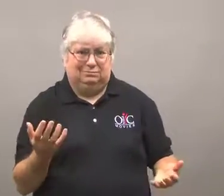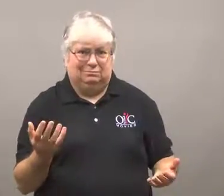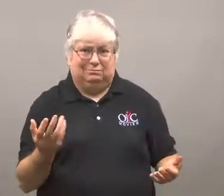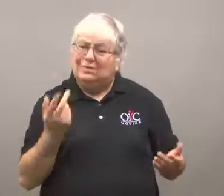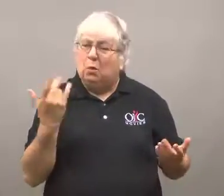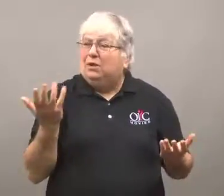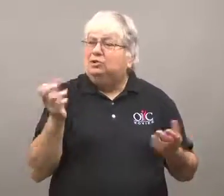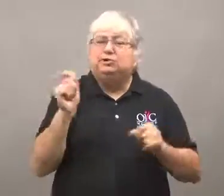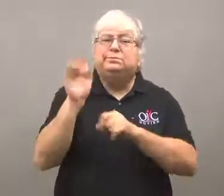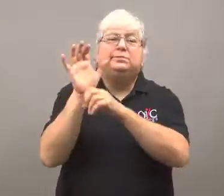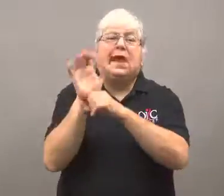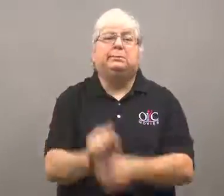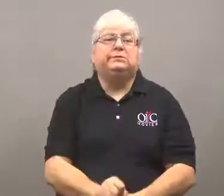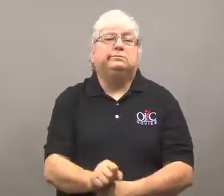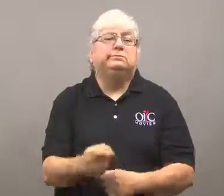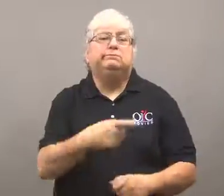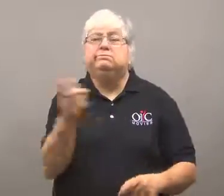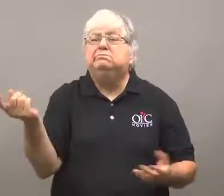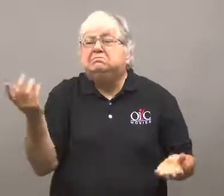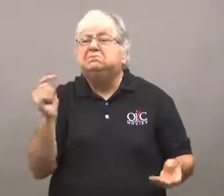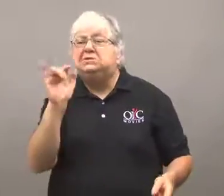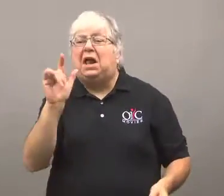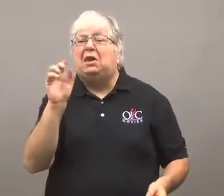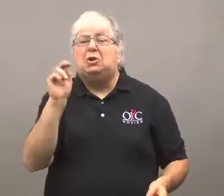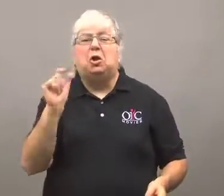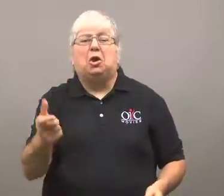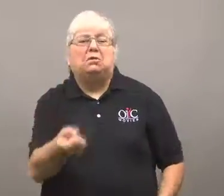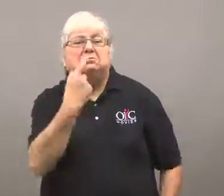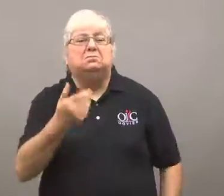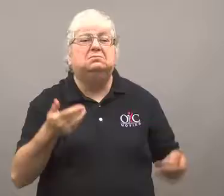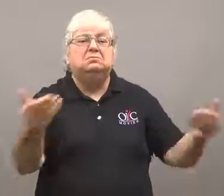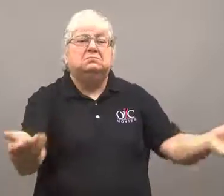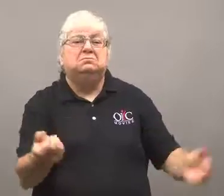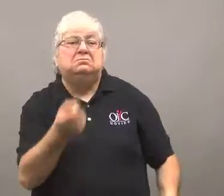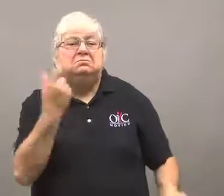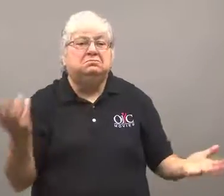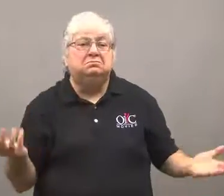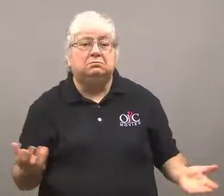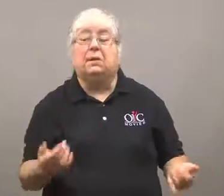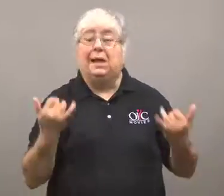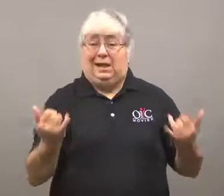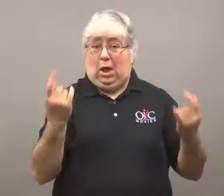It's just traditional to recommend Tylenol for lower back pain.